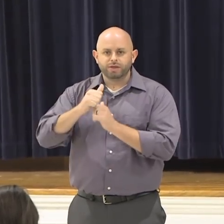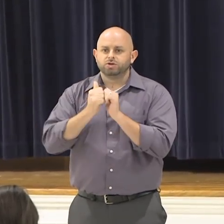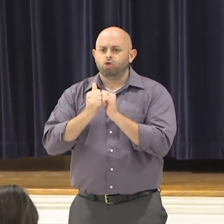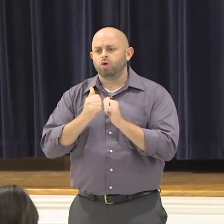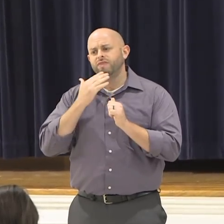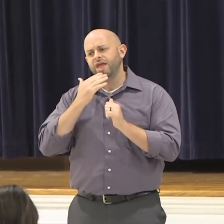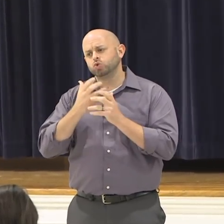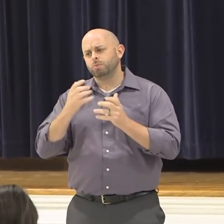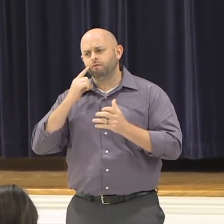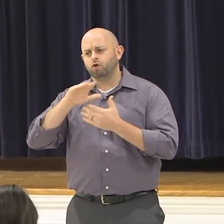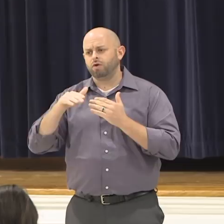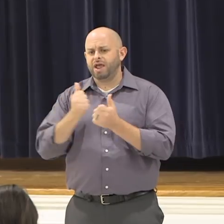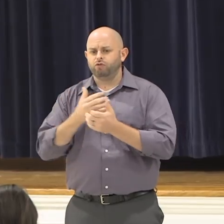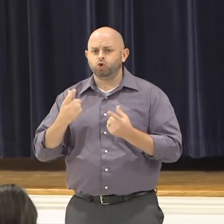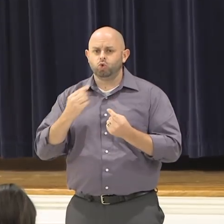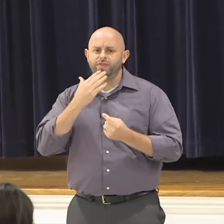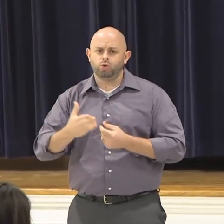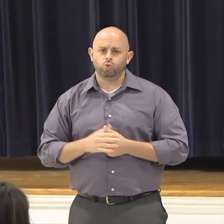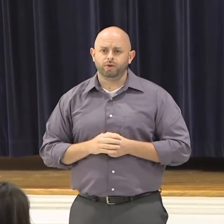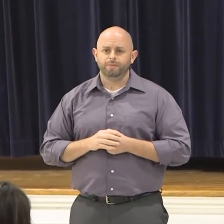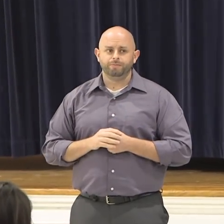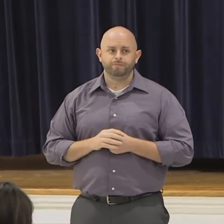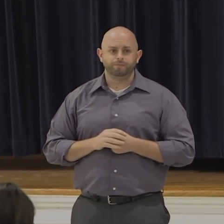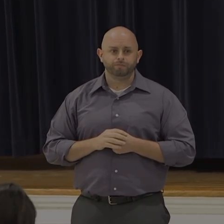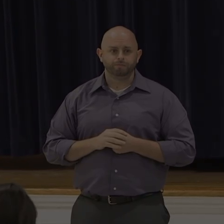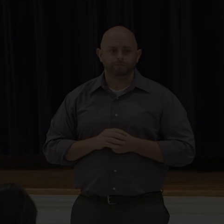thank you for all you do